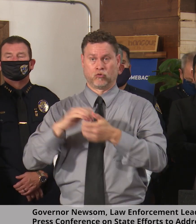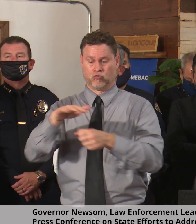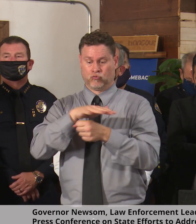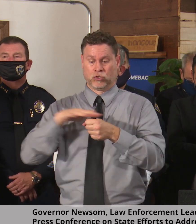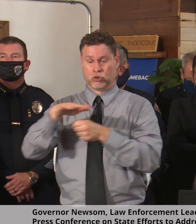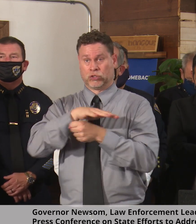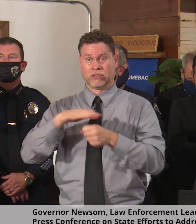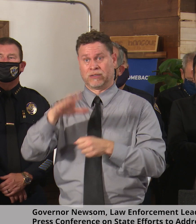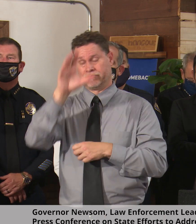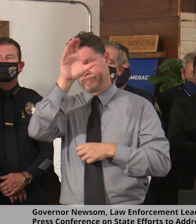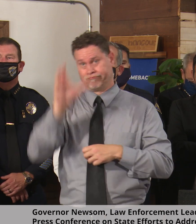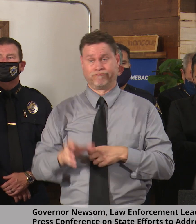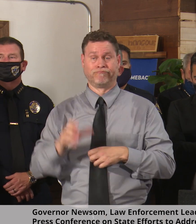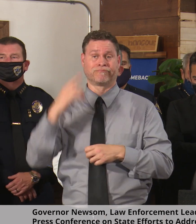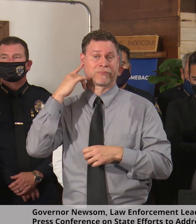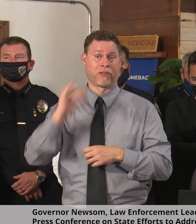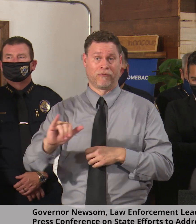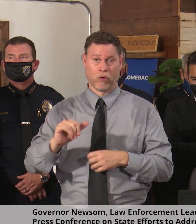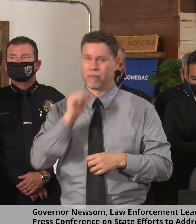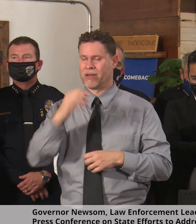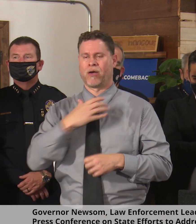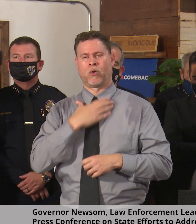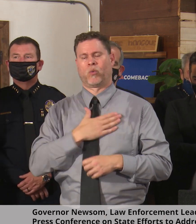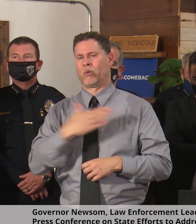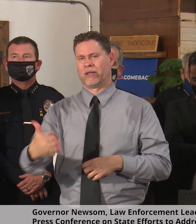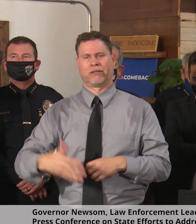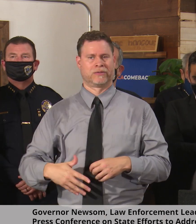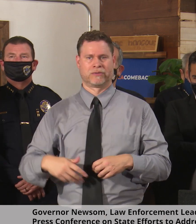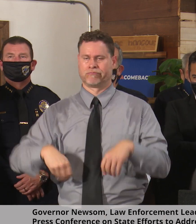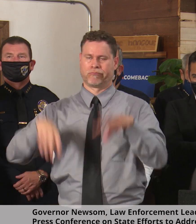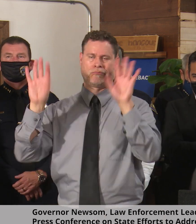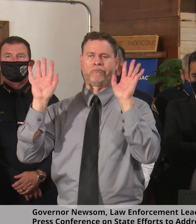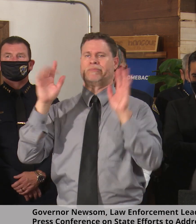the state of California and I'm not willing to throw up my hands and suggest that some